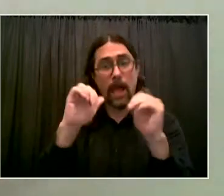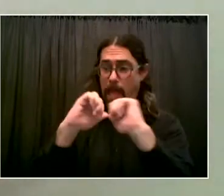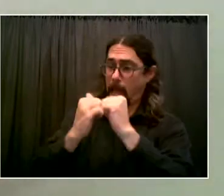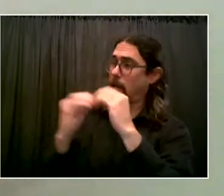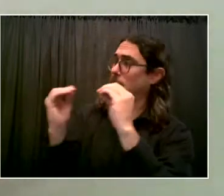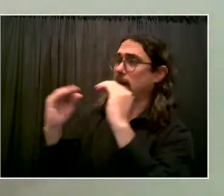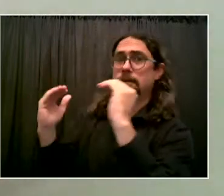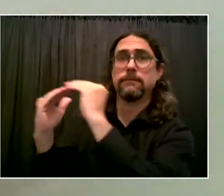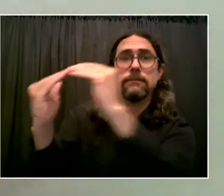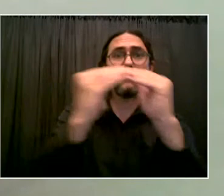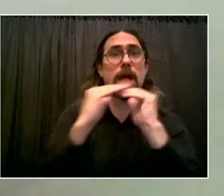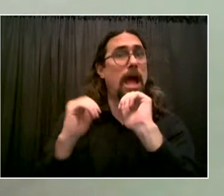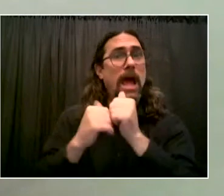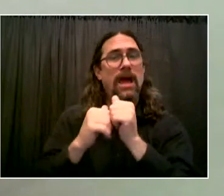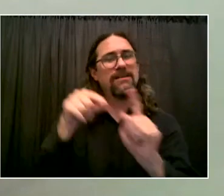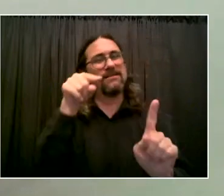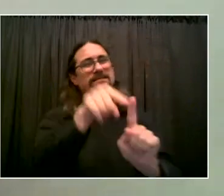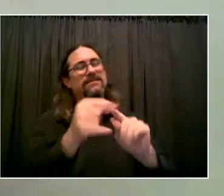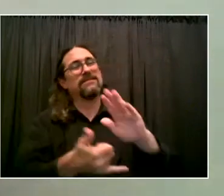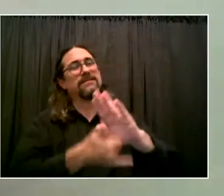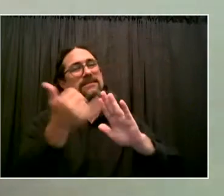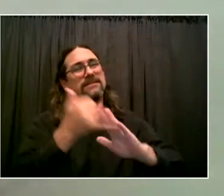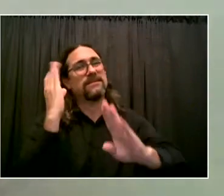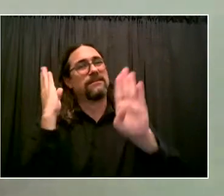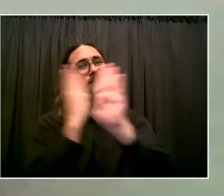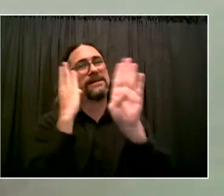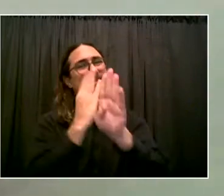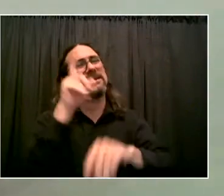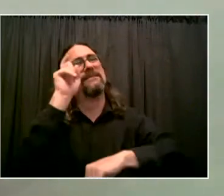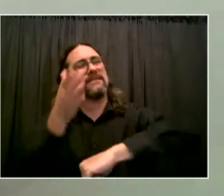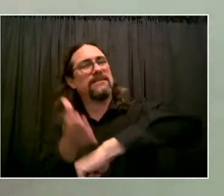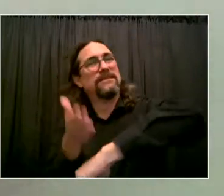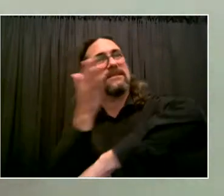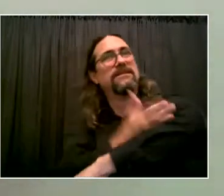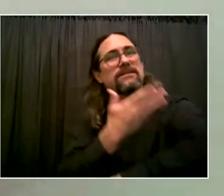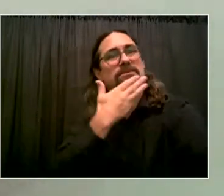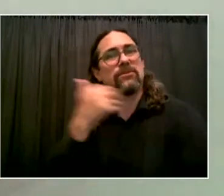INGREDIENT TO MAKE THT AHAPPEN.